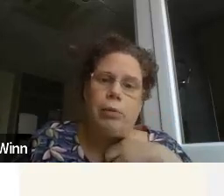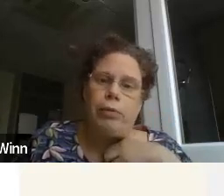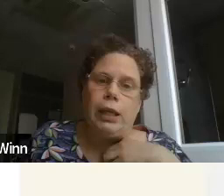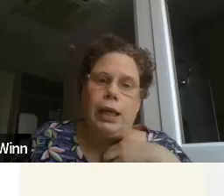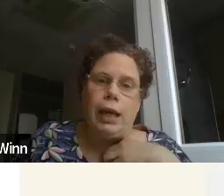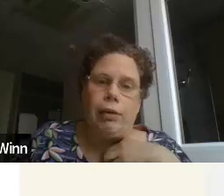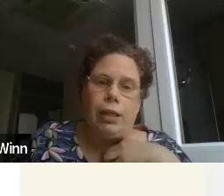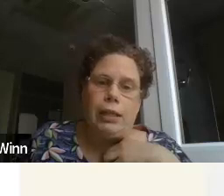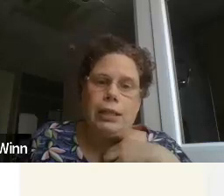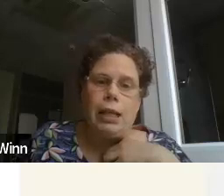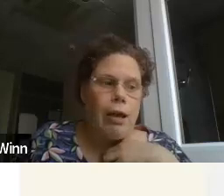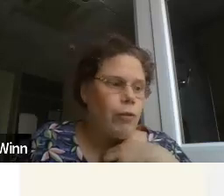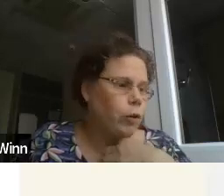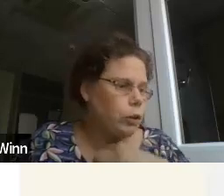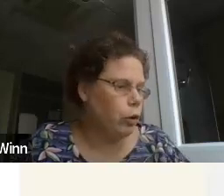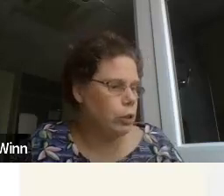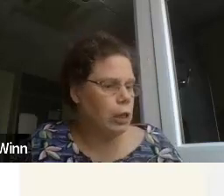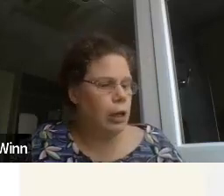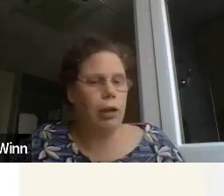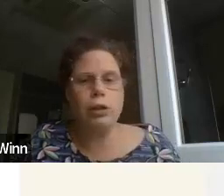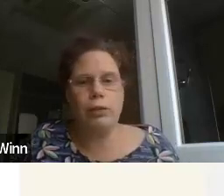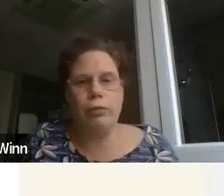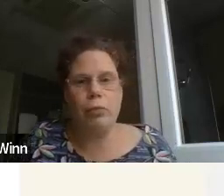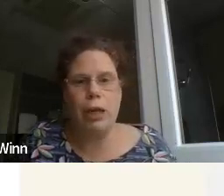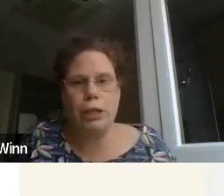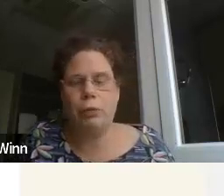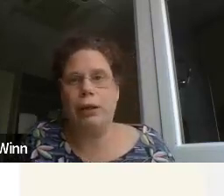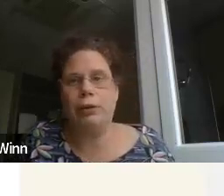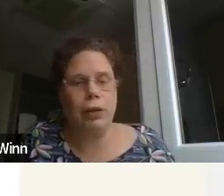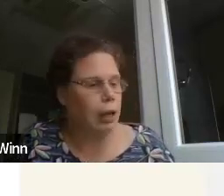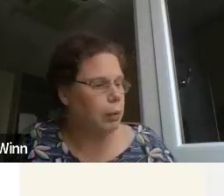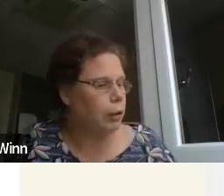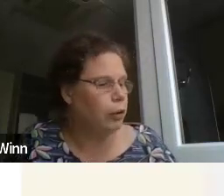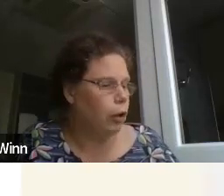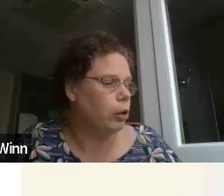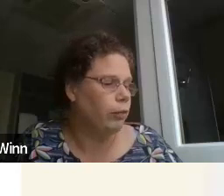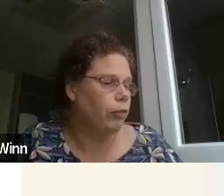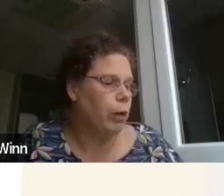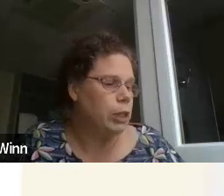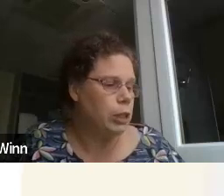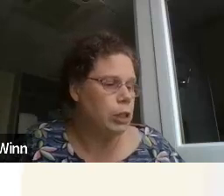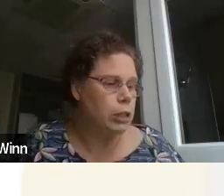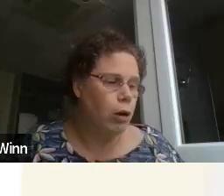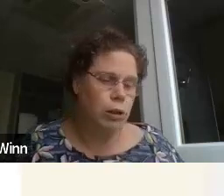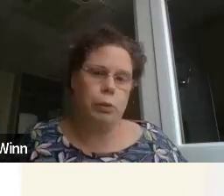Some of the areas have not got a lot of information. Well, not a lot of information to start